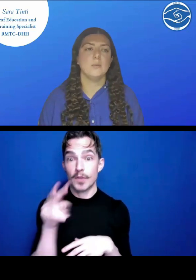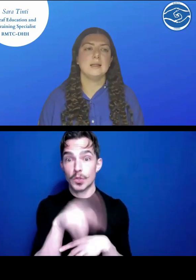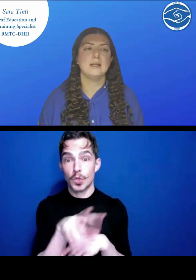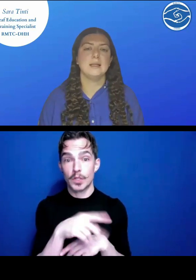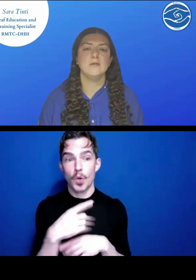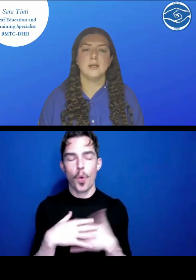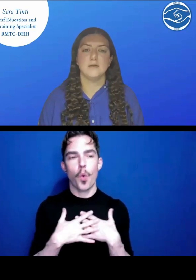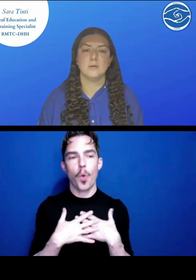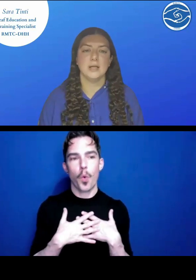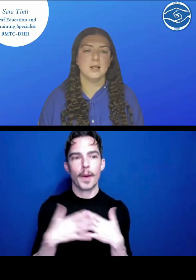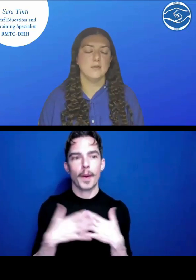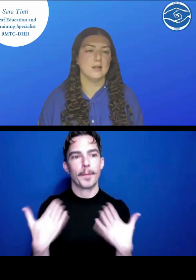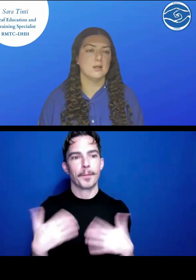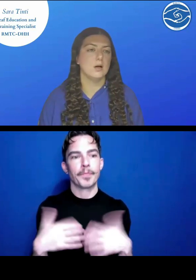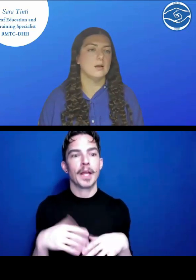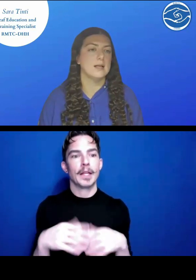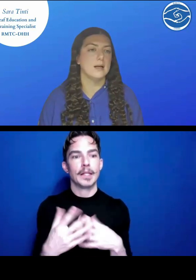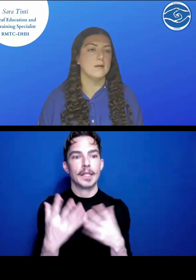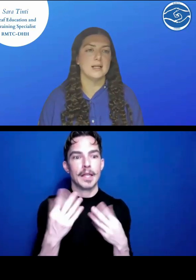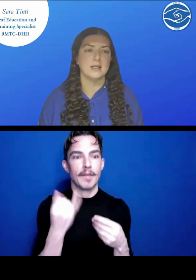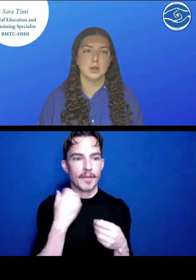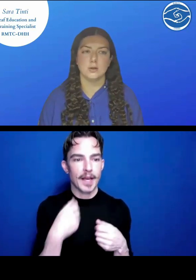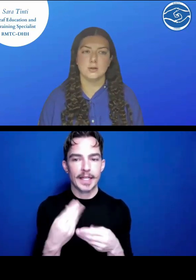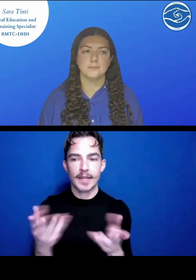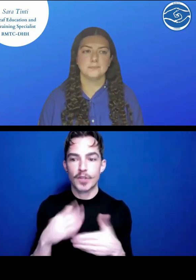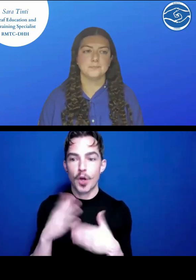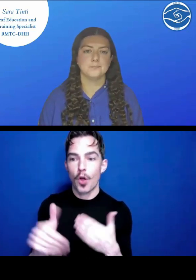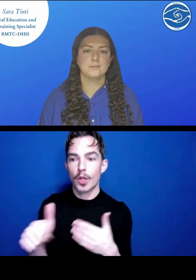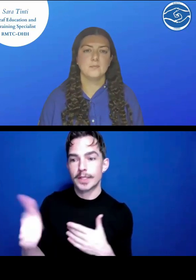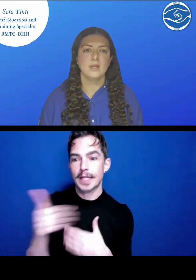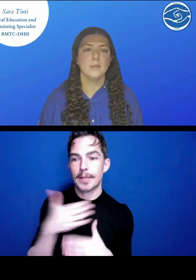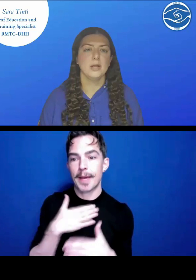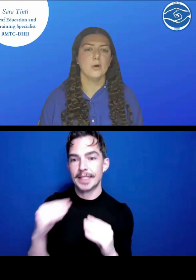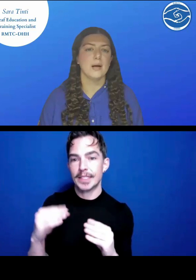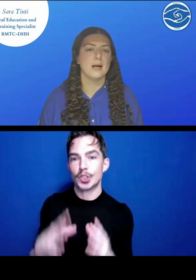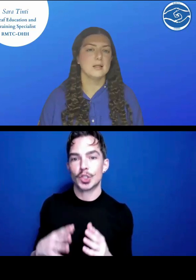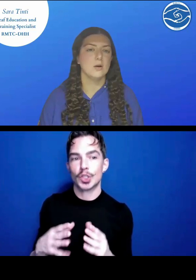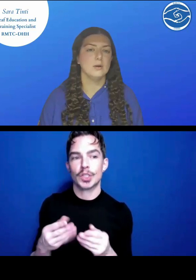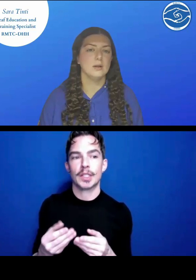it would be lovely for me to give this to all 10 of my teachers." I'm going to go back to the